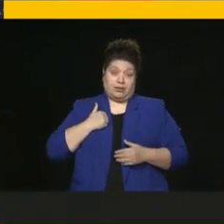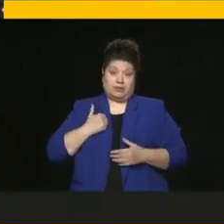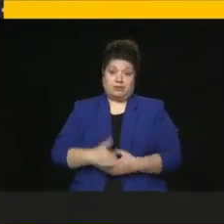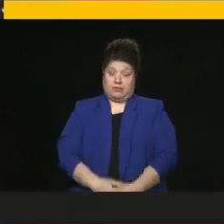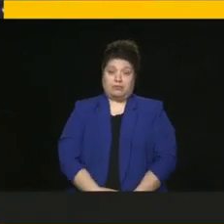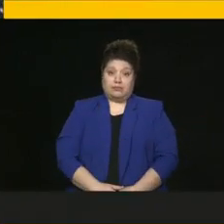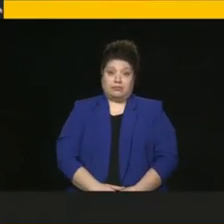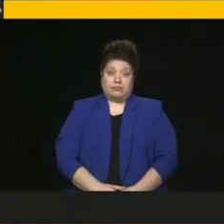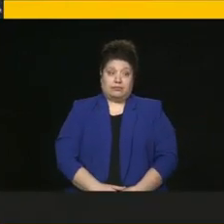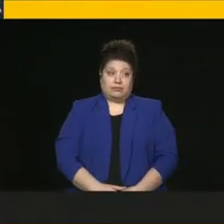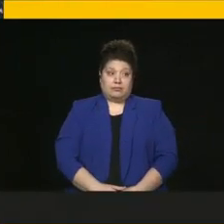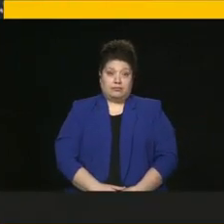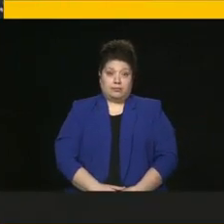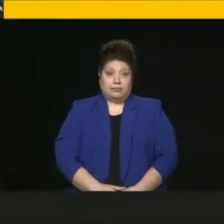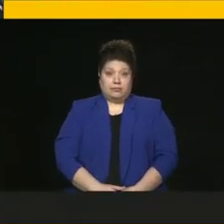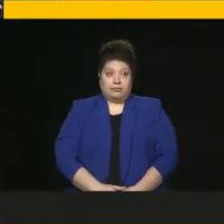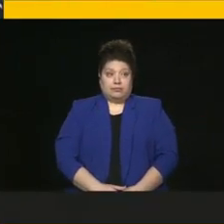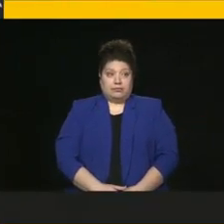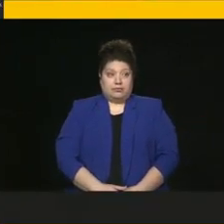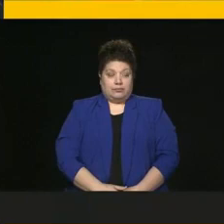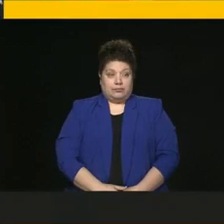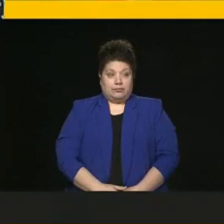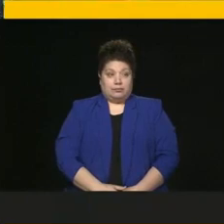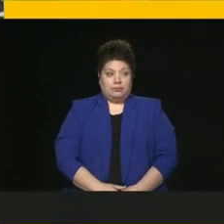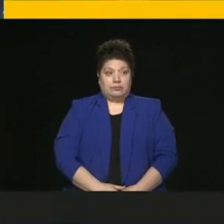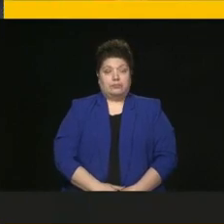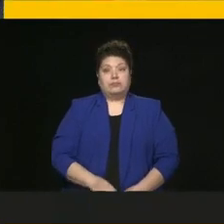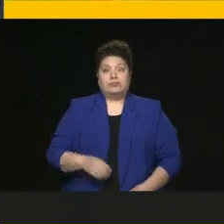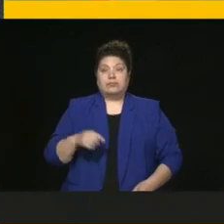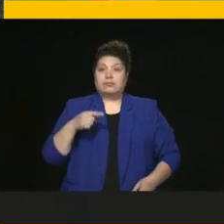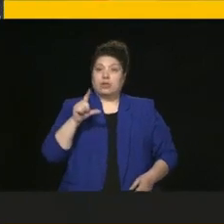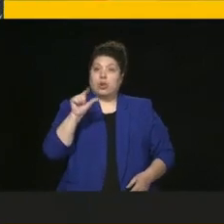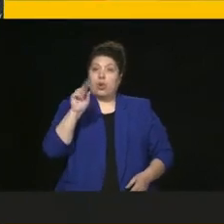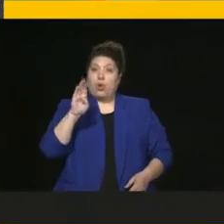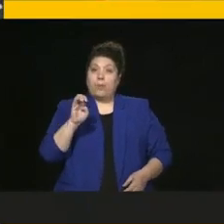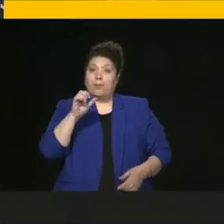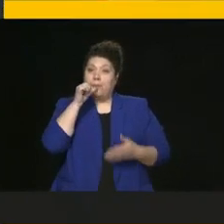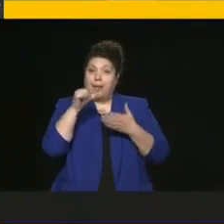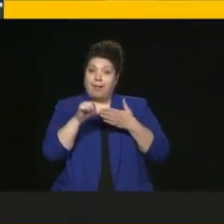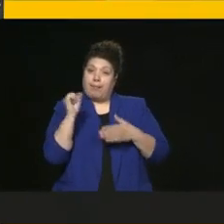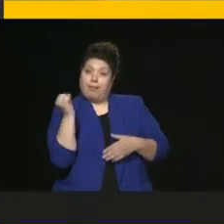HUMANE SYSTEM FOR ALL PEOPLE